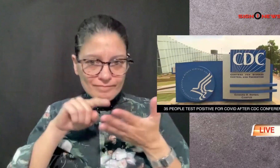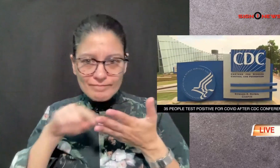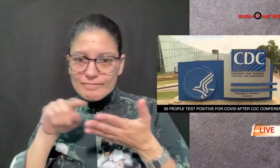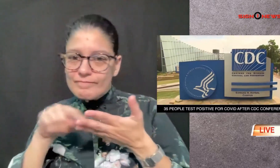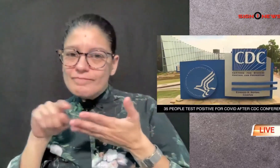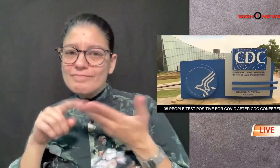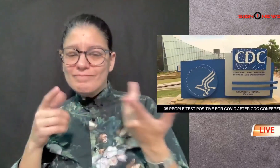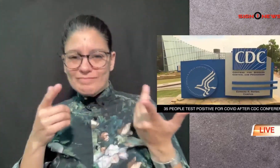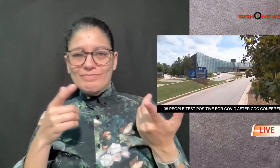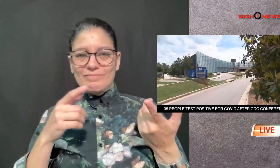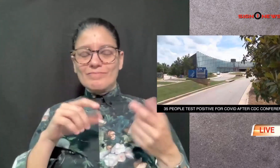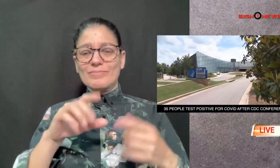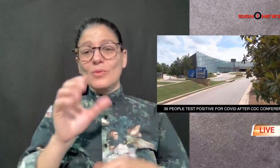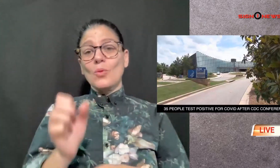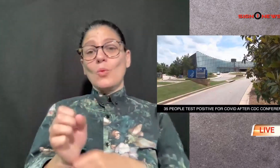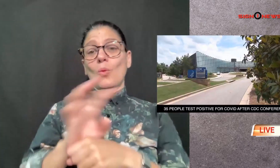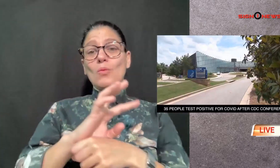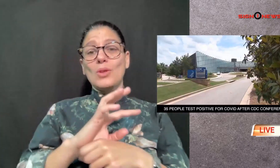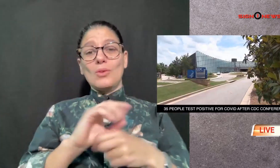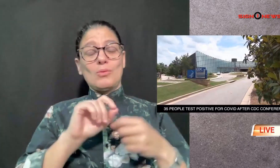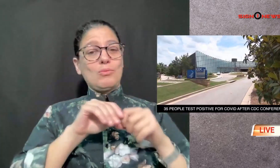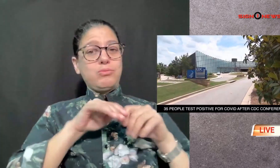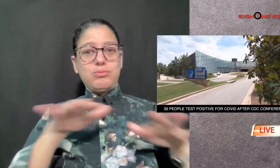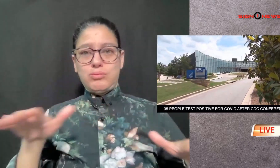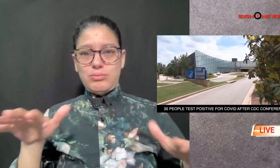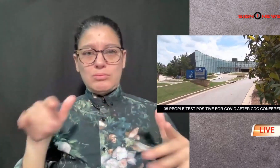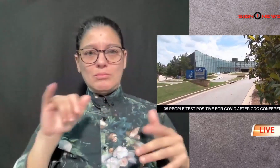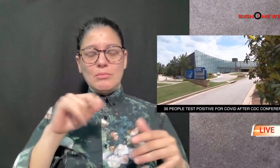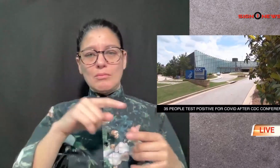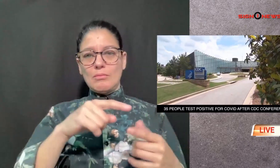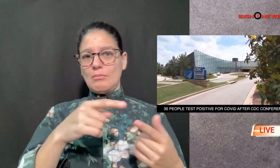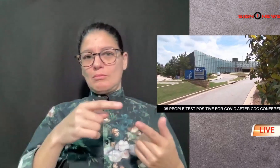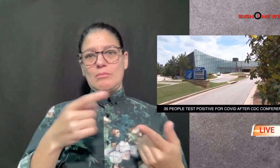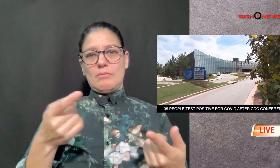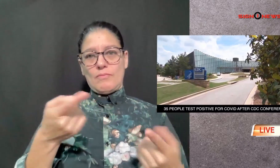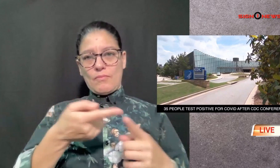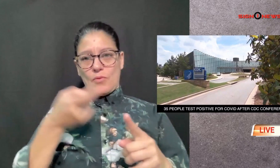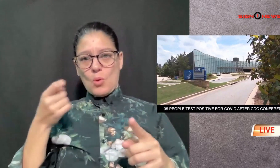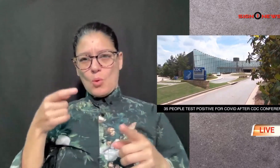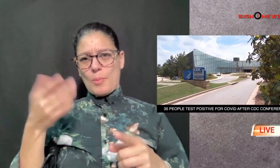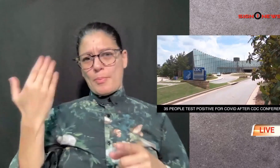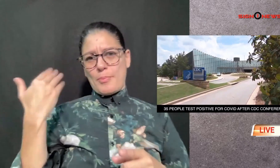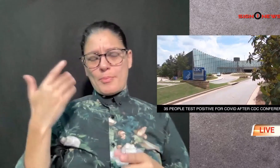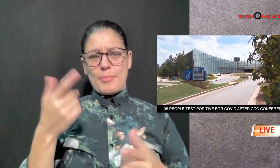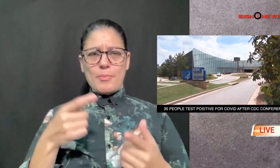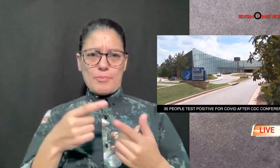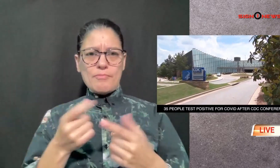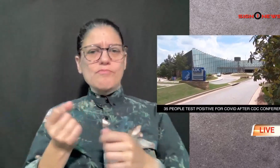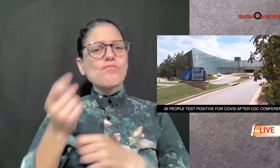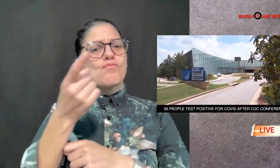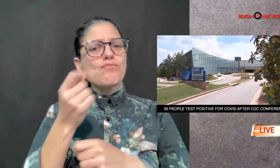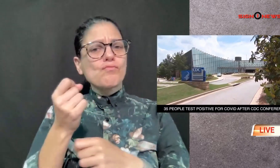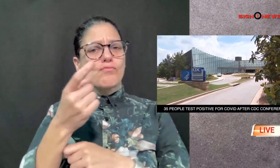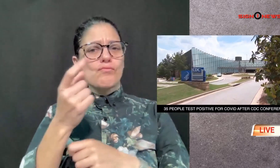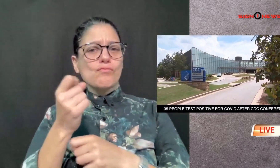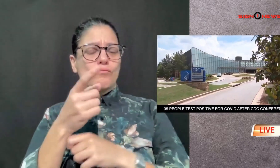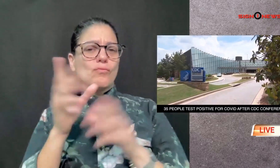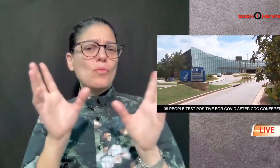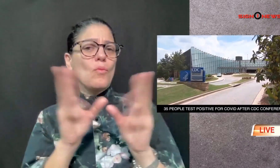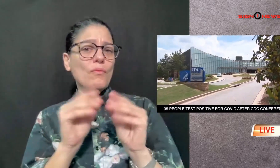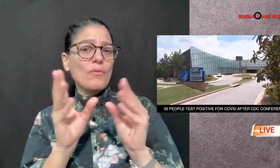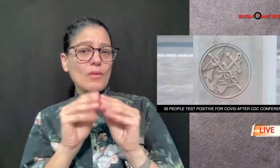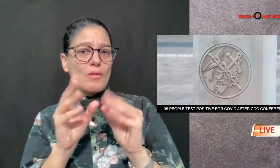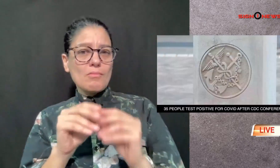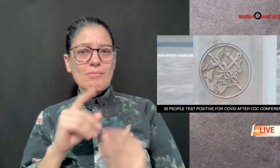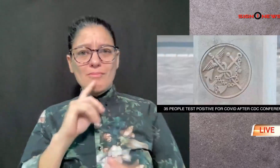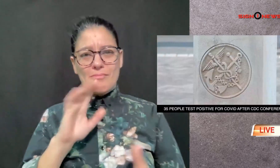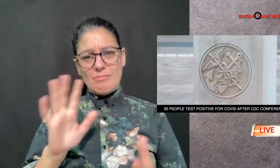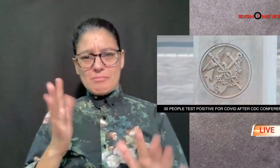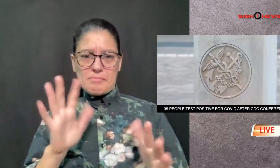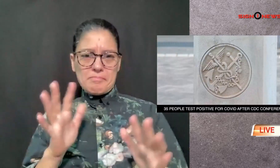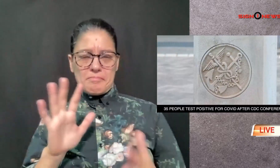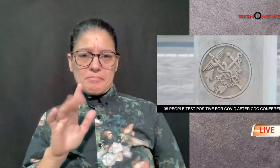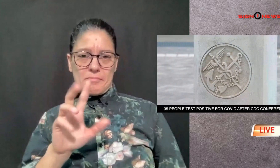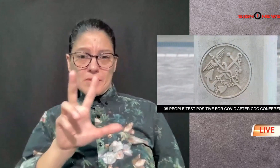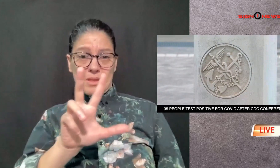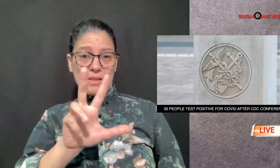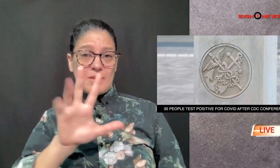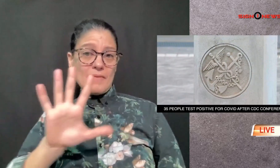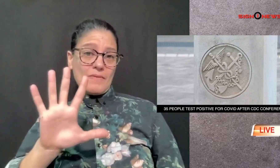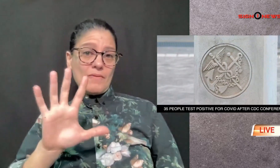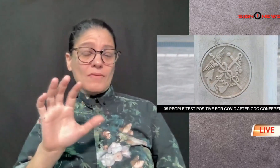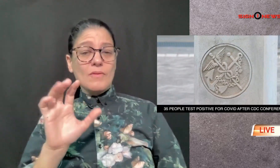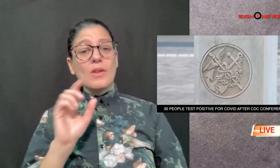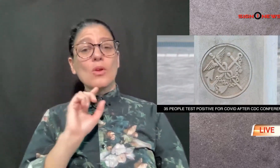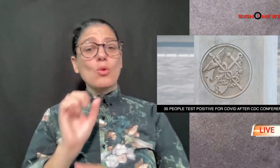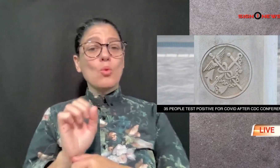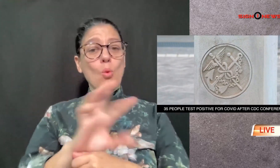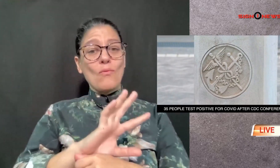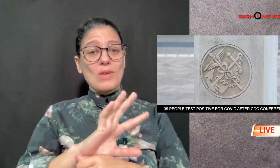is investigating a Covid outbreak from its own annual conference